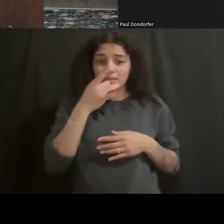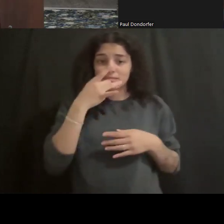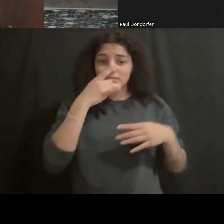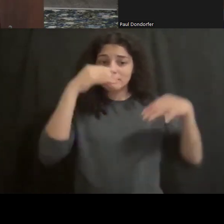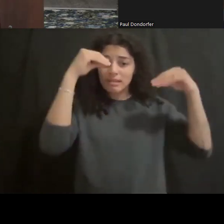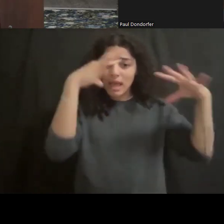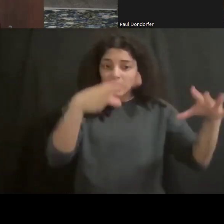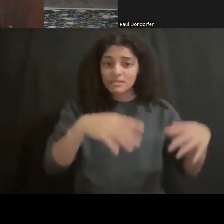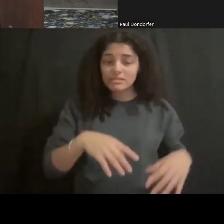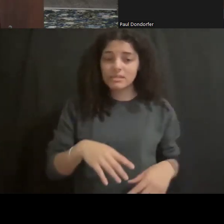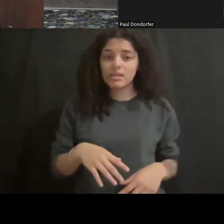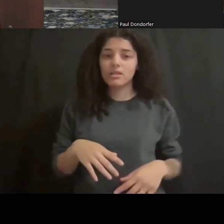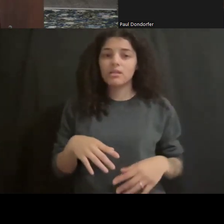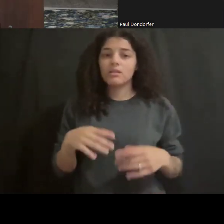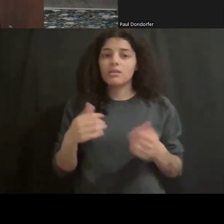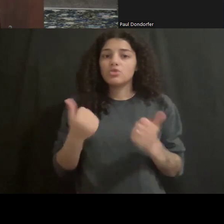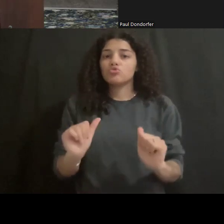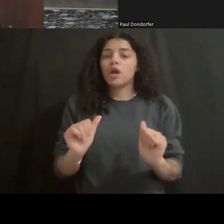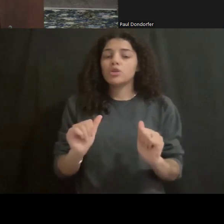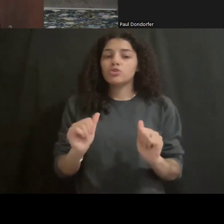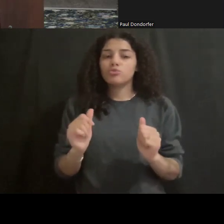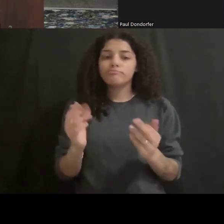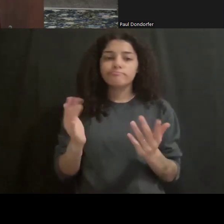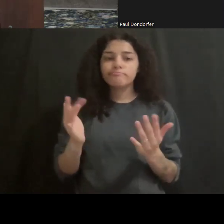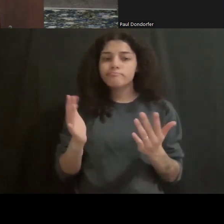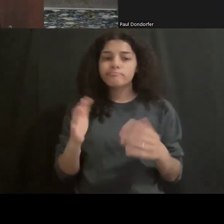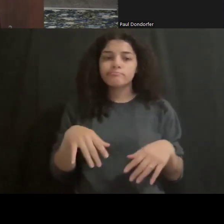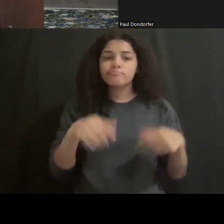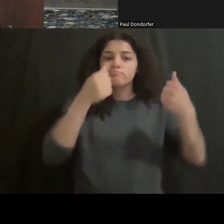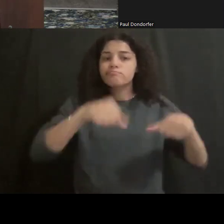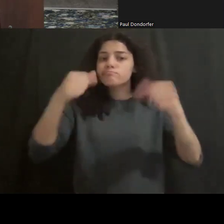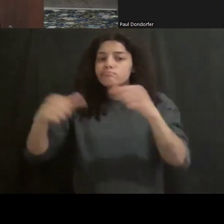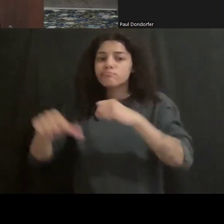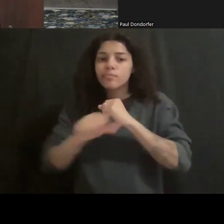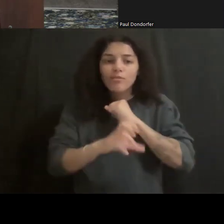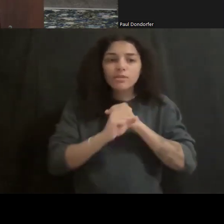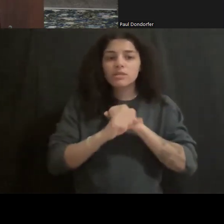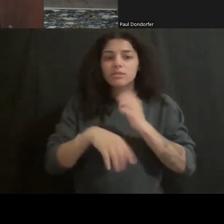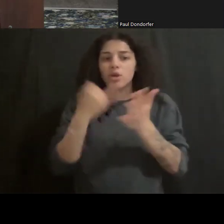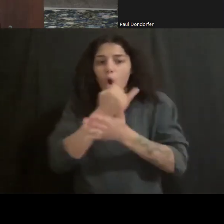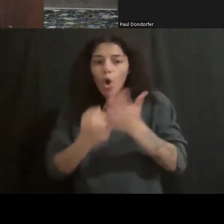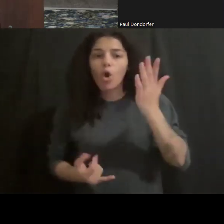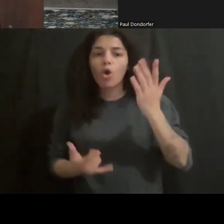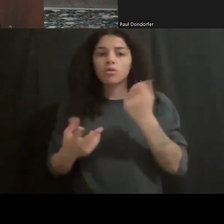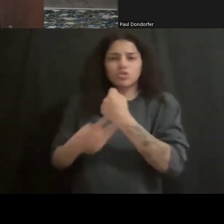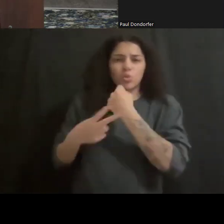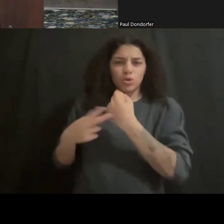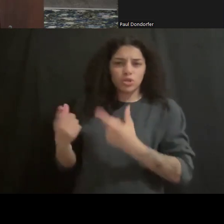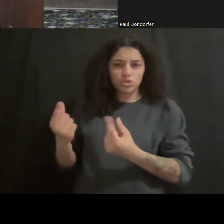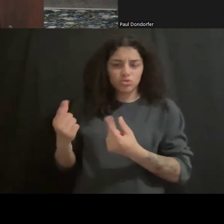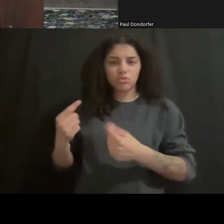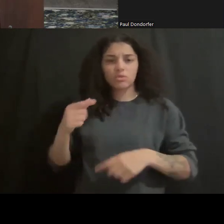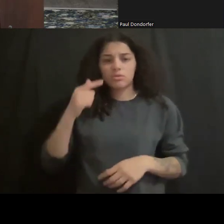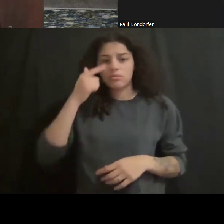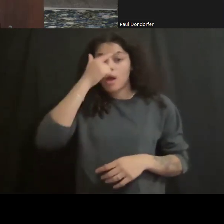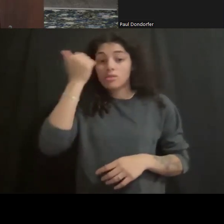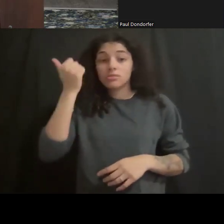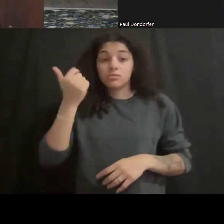moving having to put the um artwork in in storage cuz because the renovation or not it's it's water